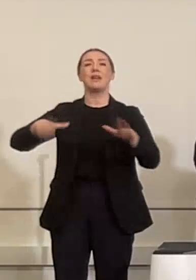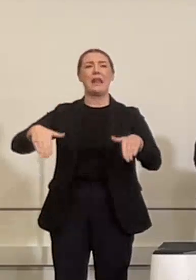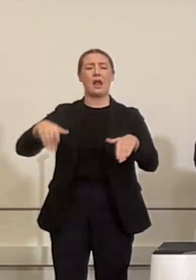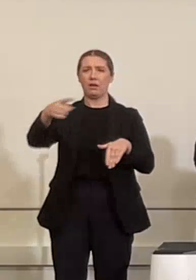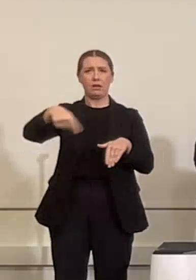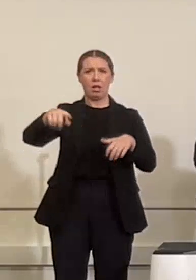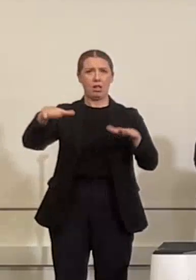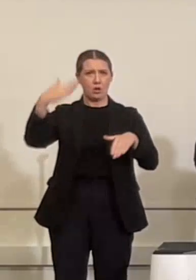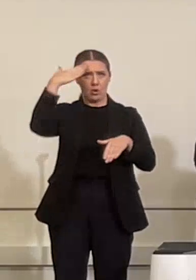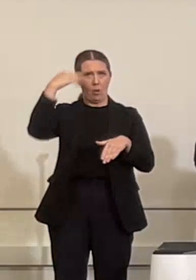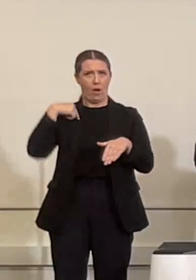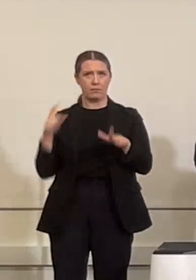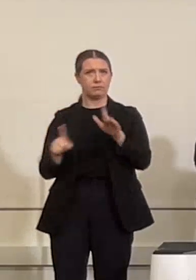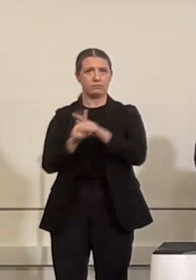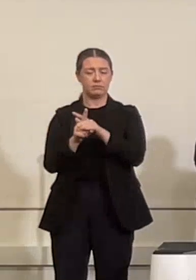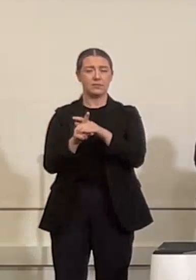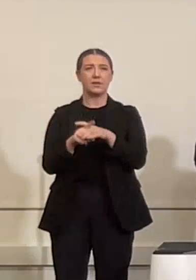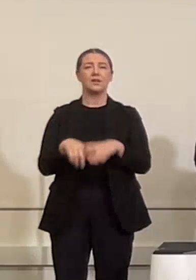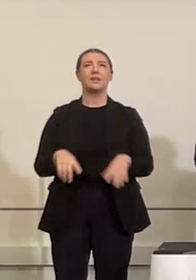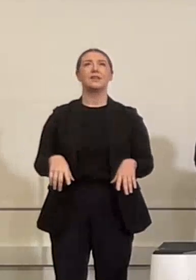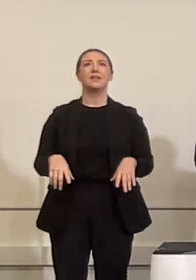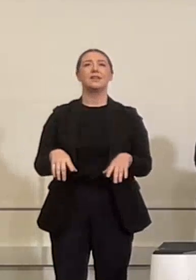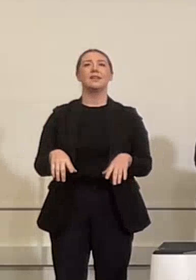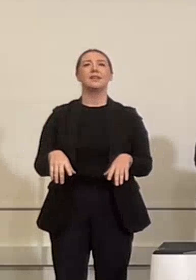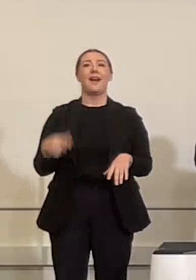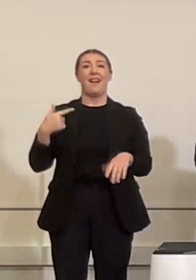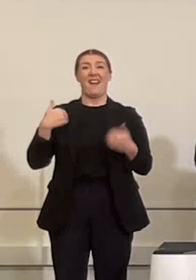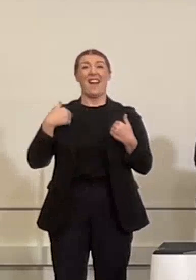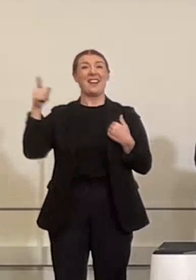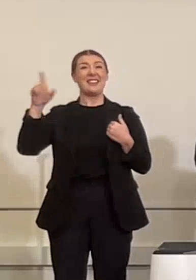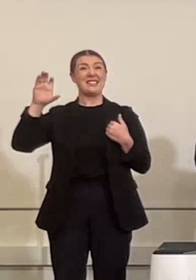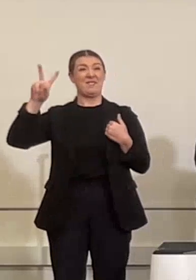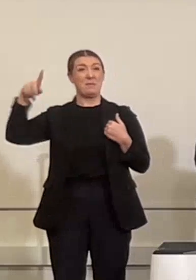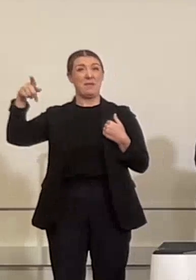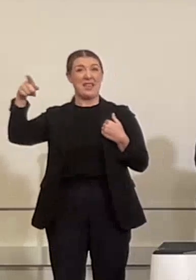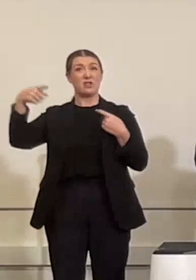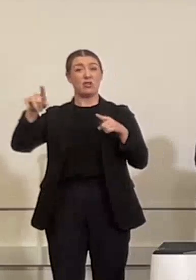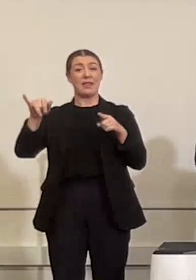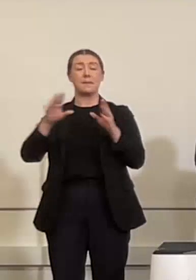knew I was there and I had Acvps say, well if Dave was here he